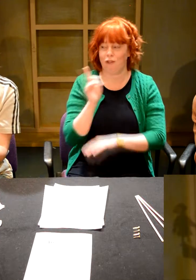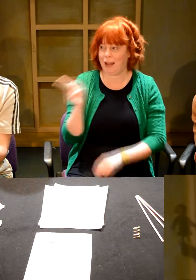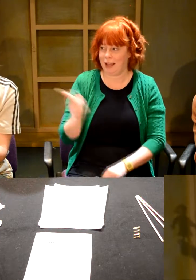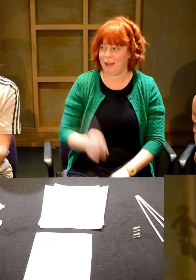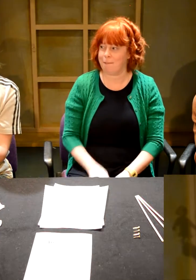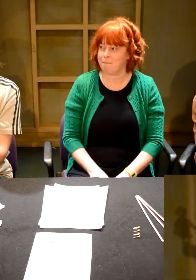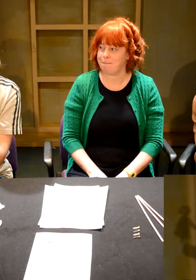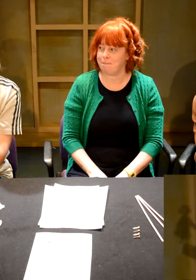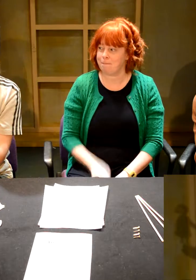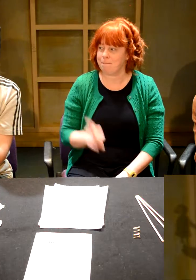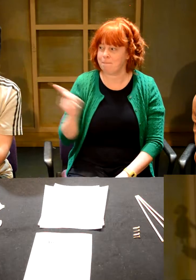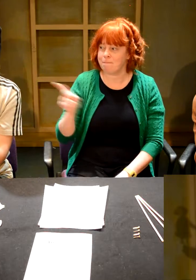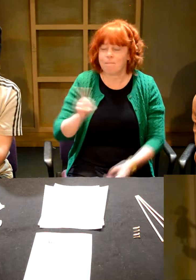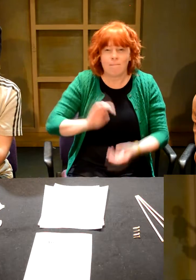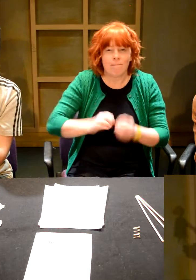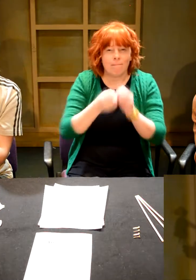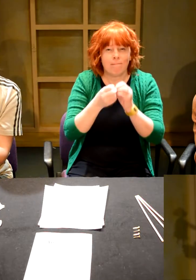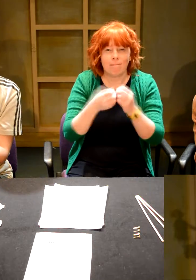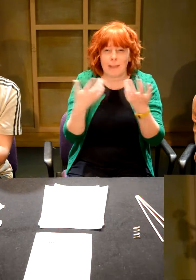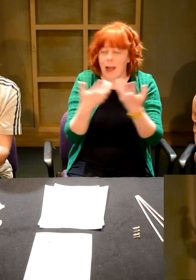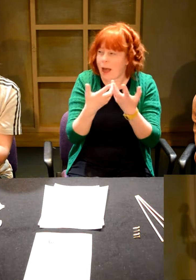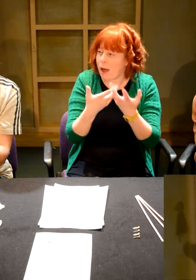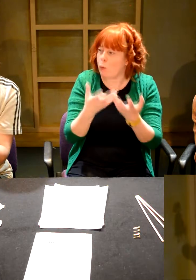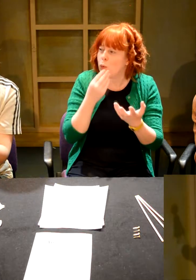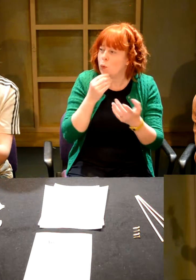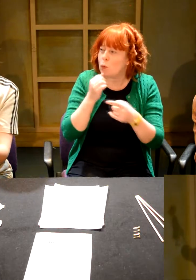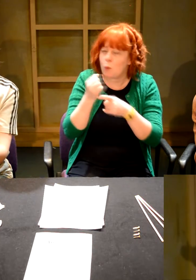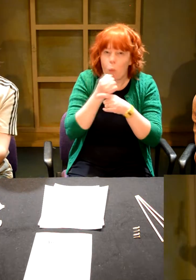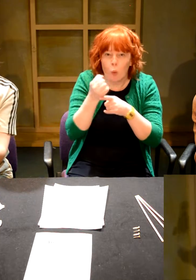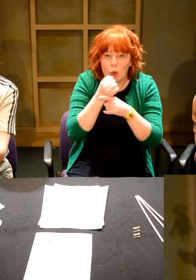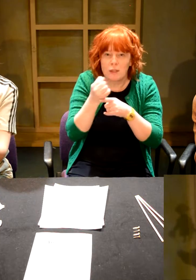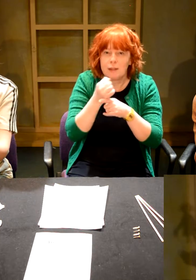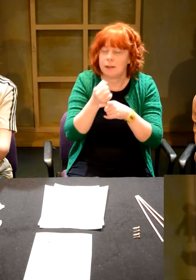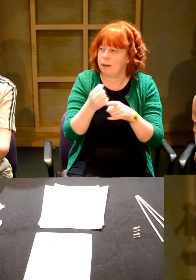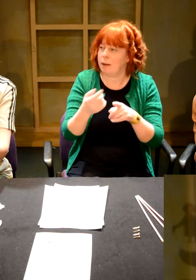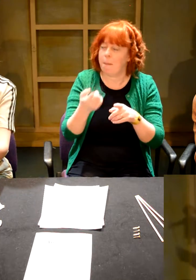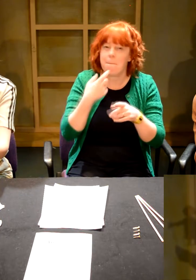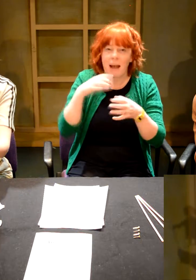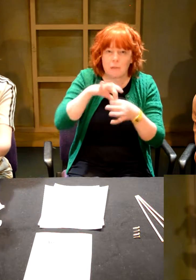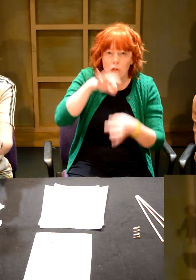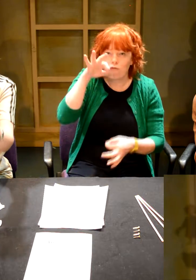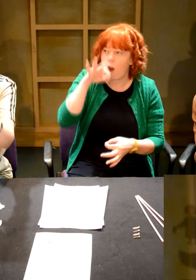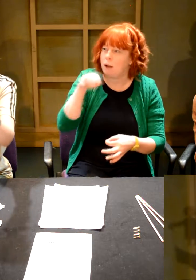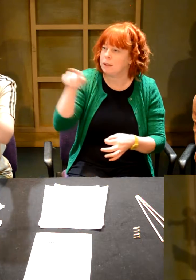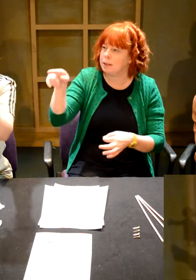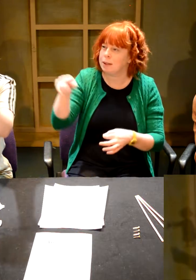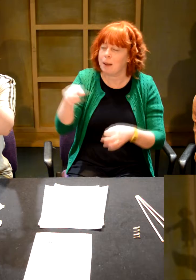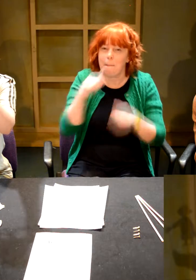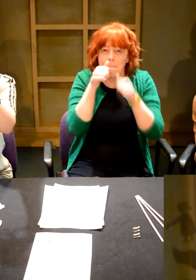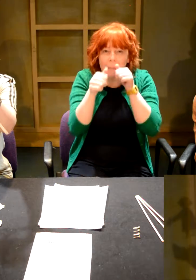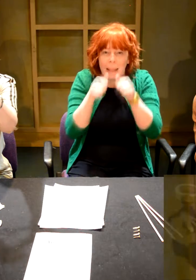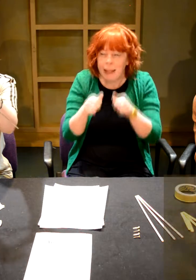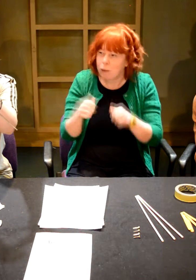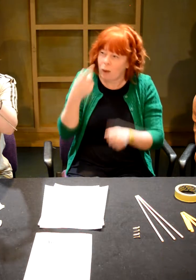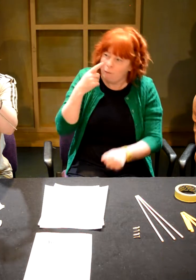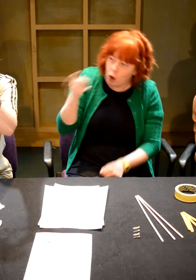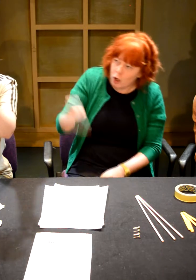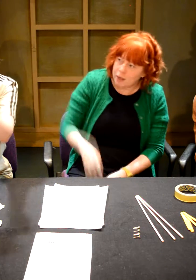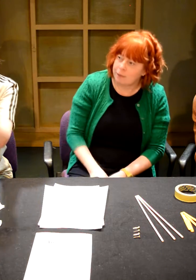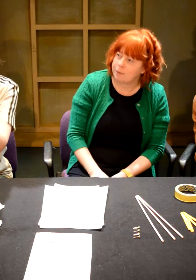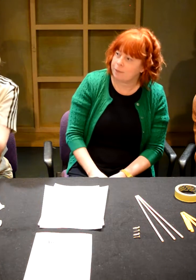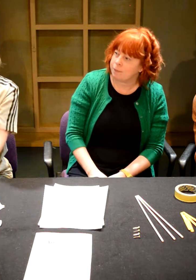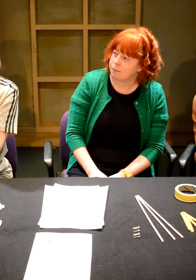It's made out of wood, pins and metal rods as you can see on the back. But the one that we're